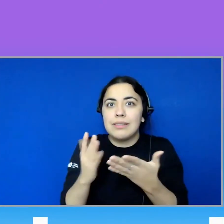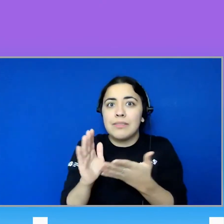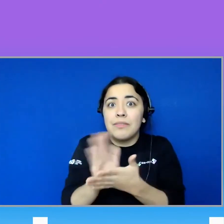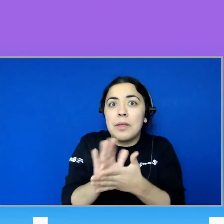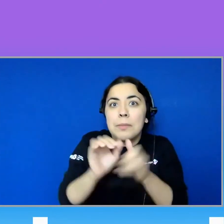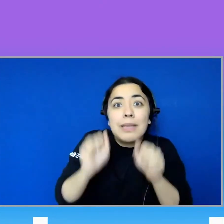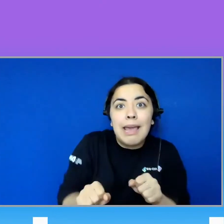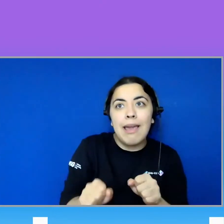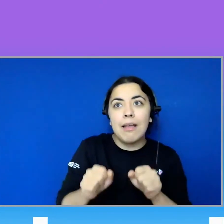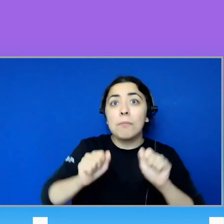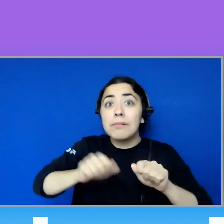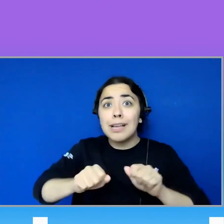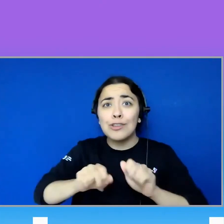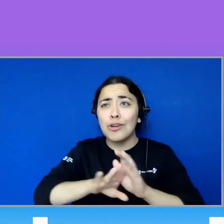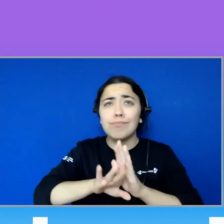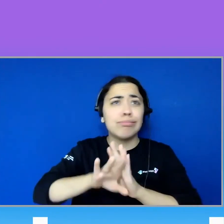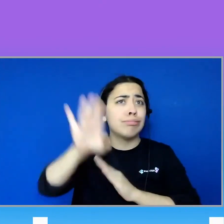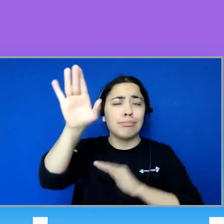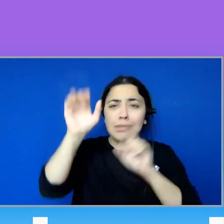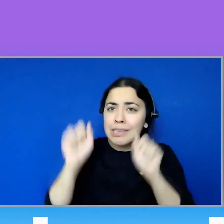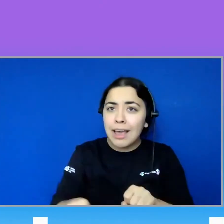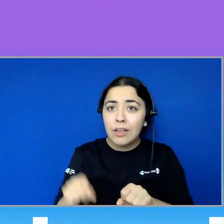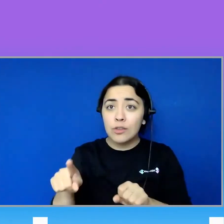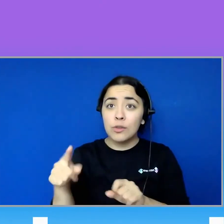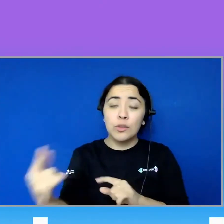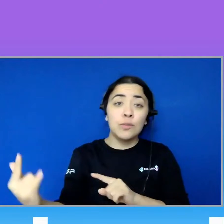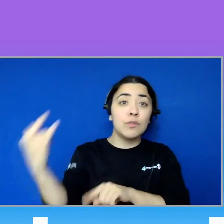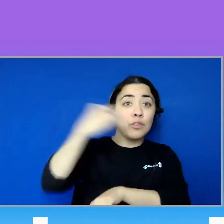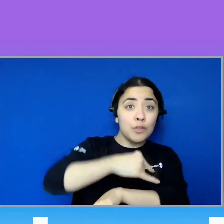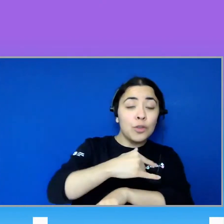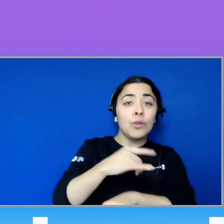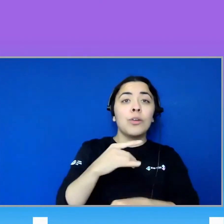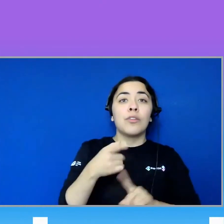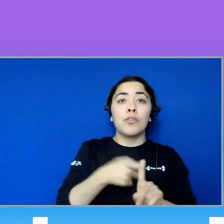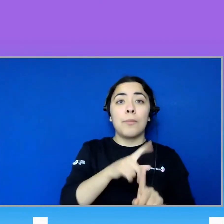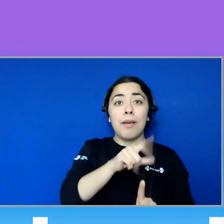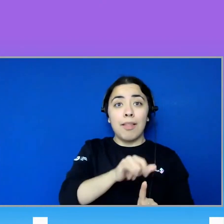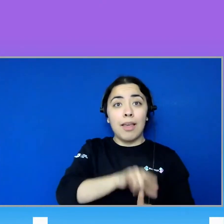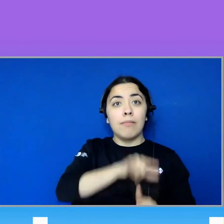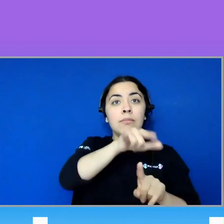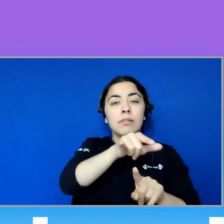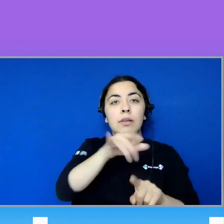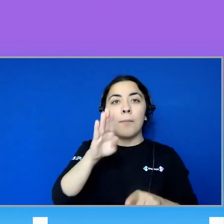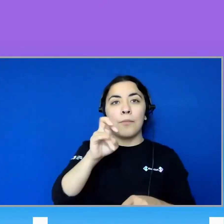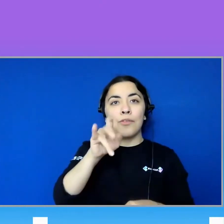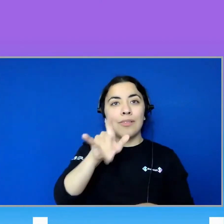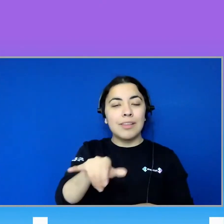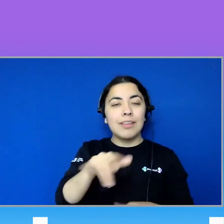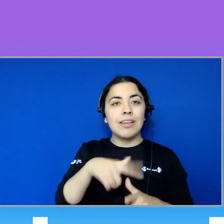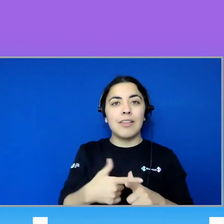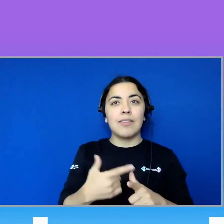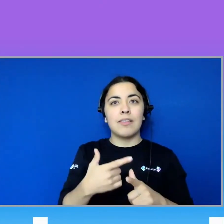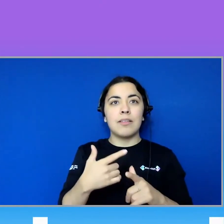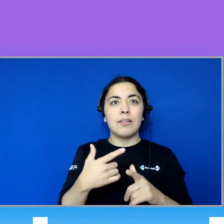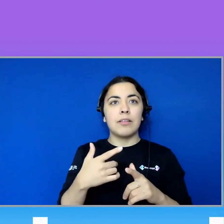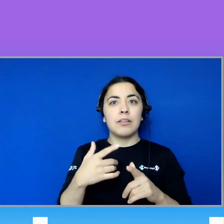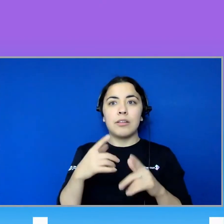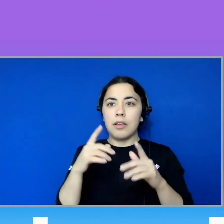the film could be. And she came up to Berkeley from Los Angeles